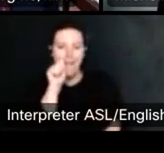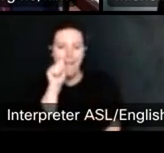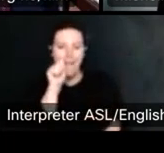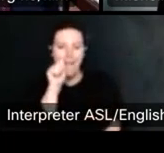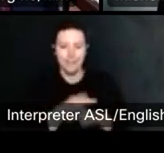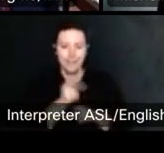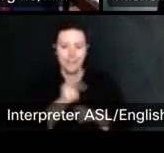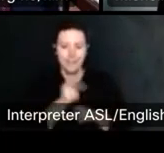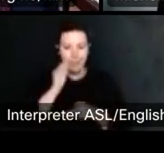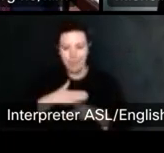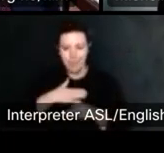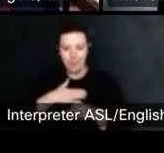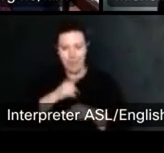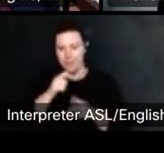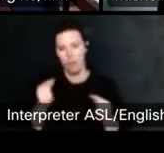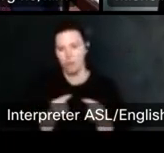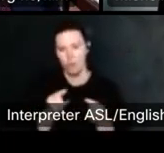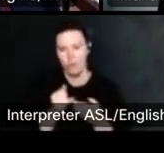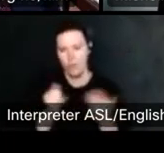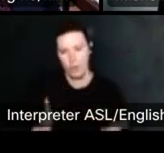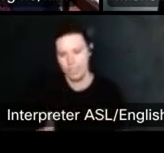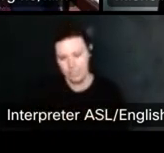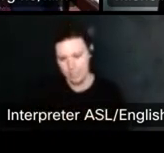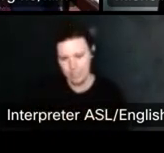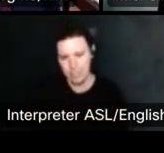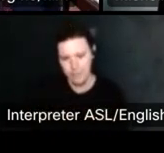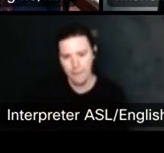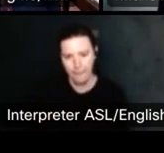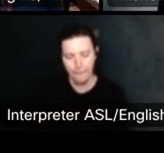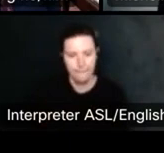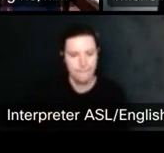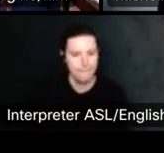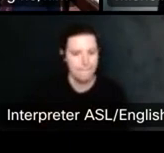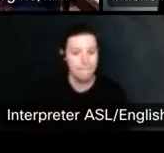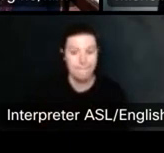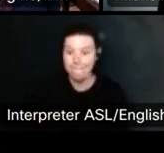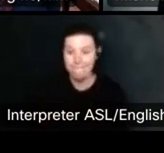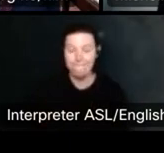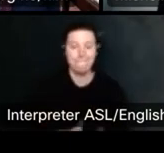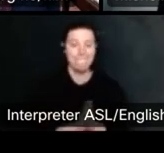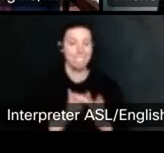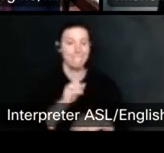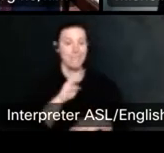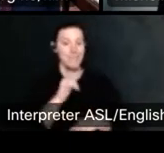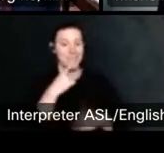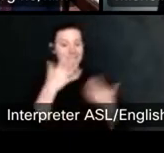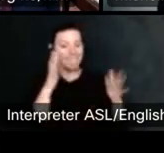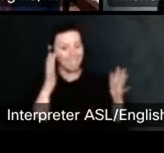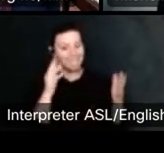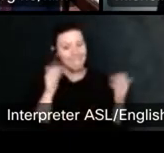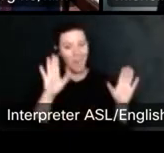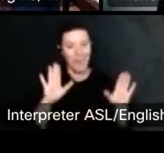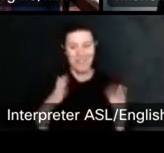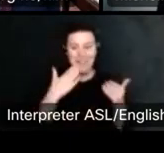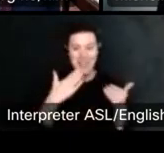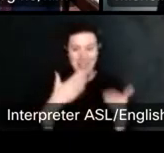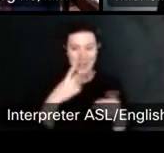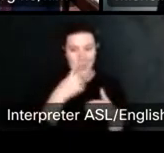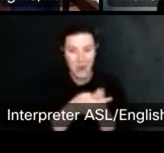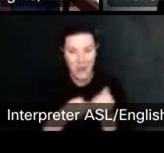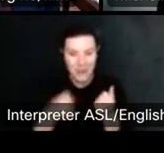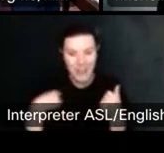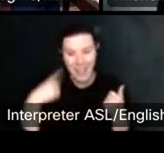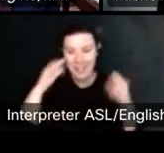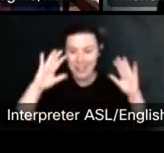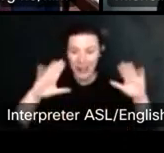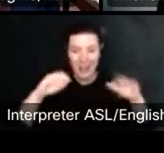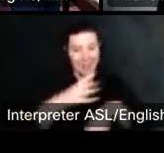That's not hurting the artist. Awesome. Thank you. Guys both. Um, I think that was great. And, um, that's all the time we've got heard now. So, um.